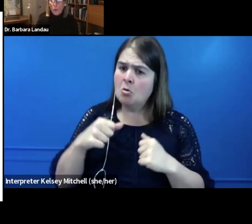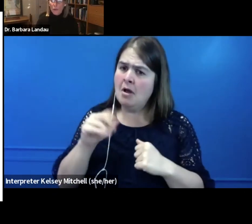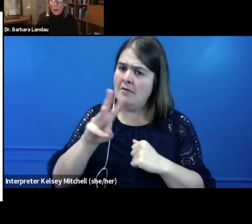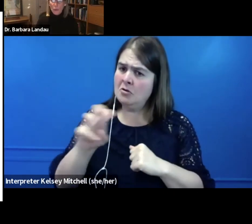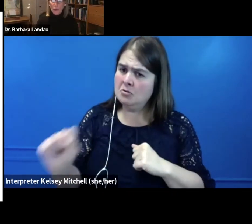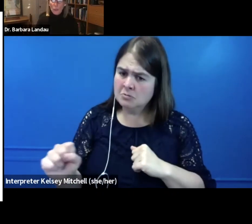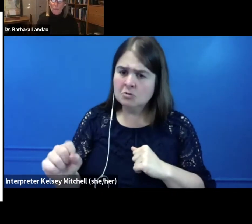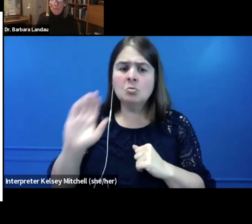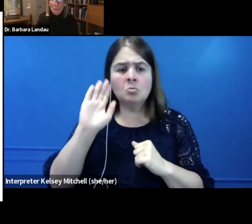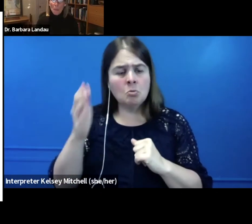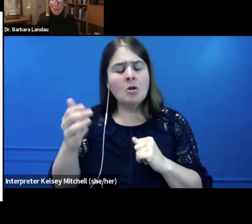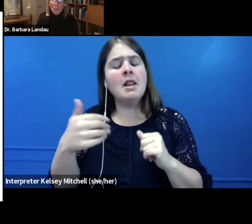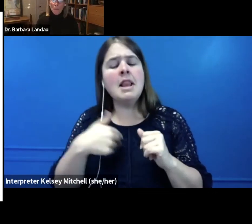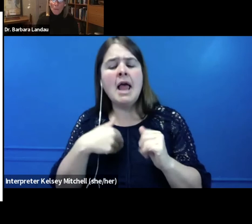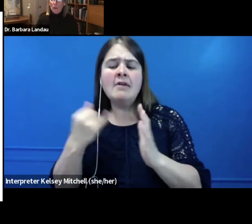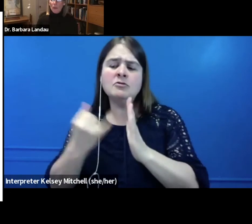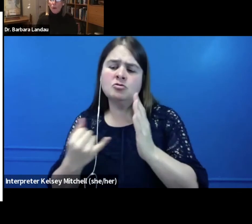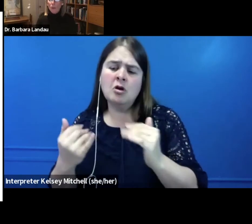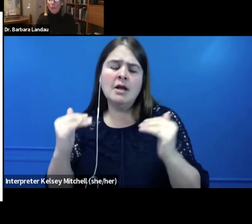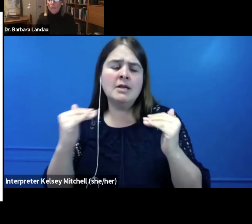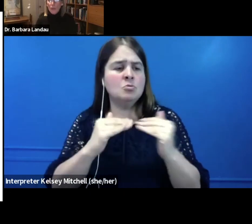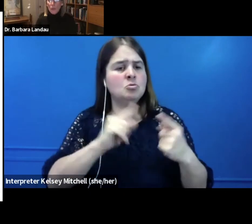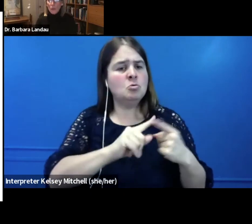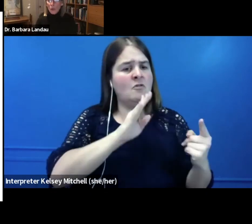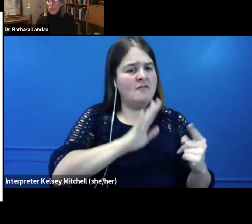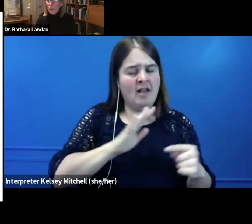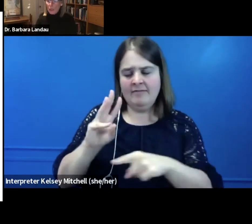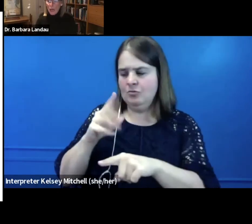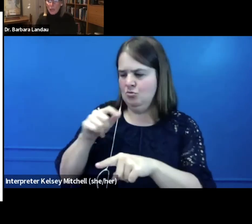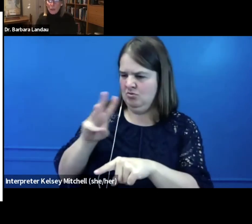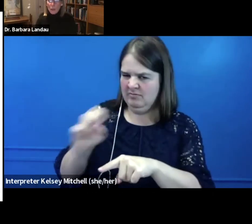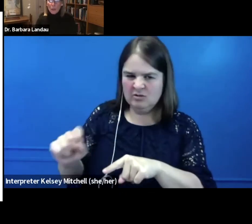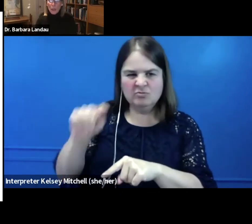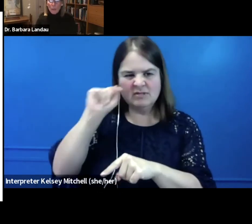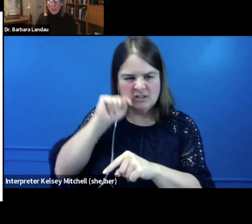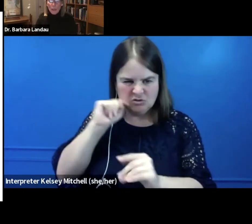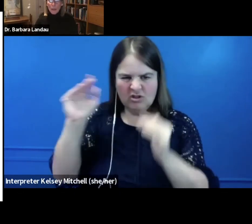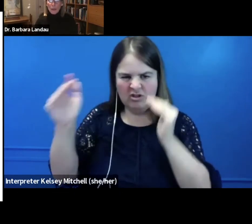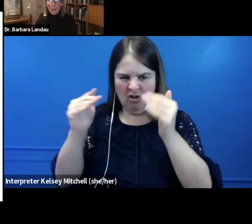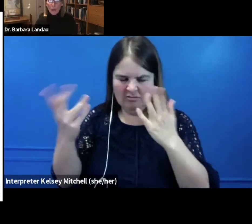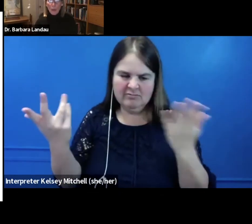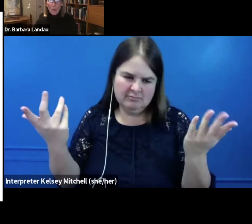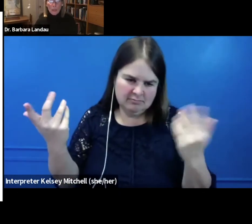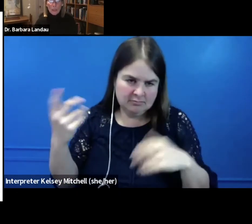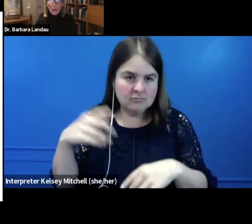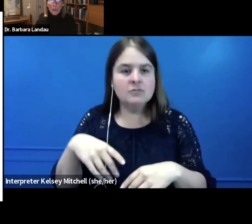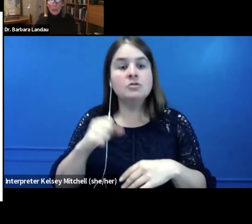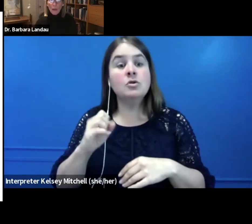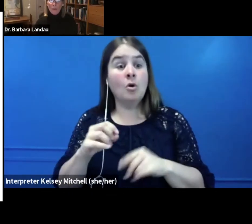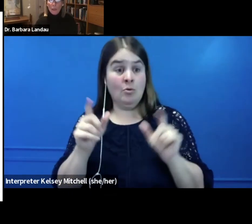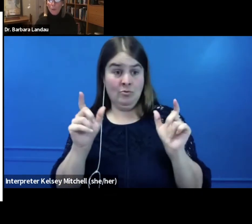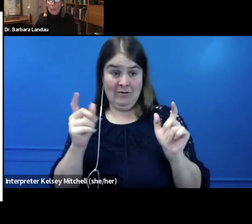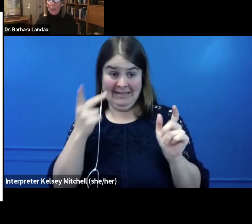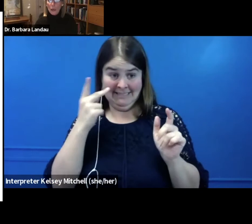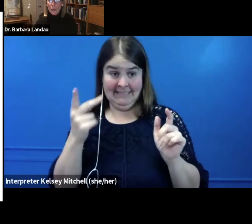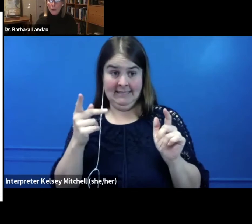five-year-olds even if they're older so you can guess there's template there's uh one set on